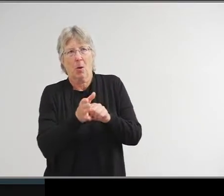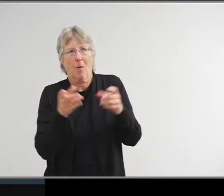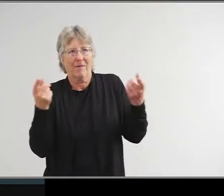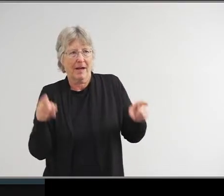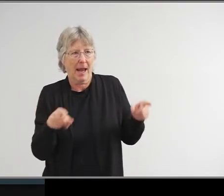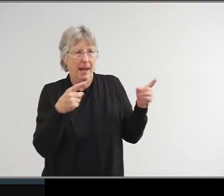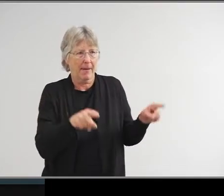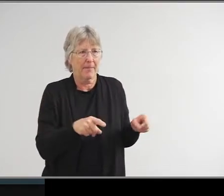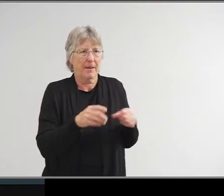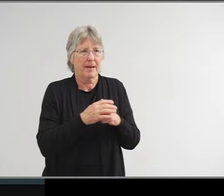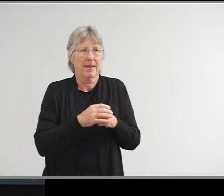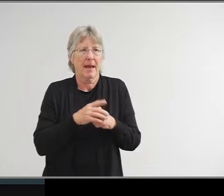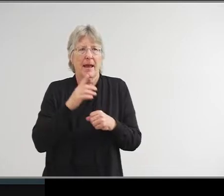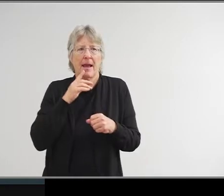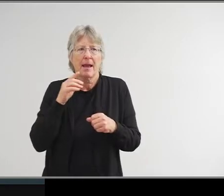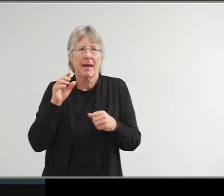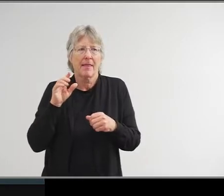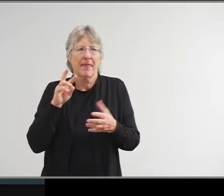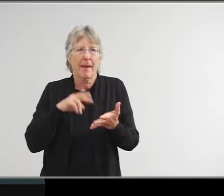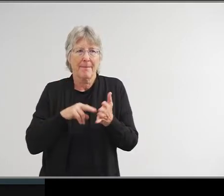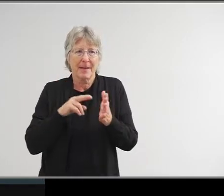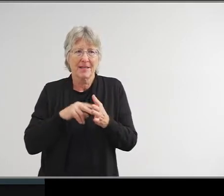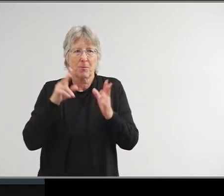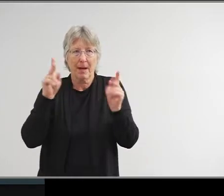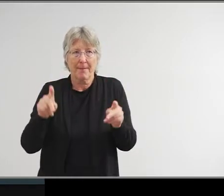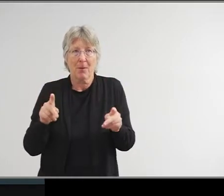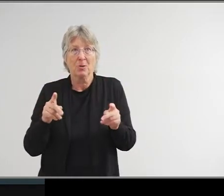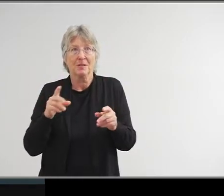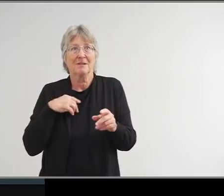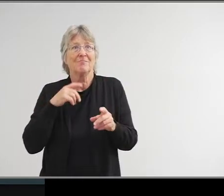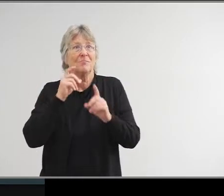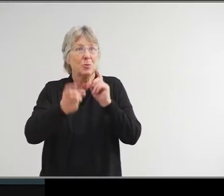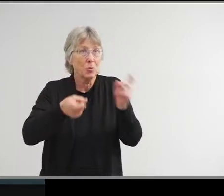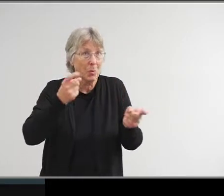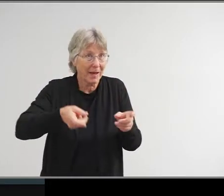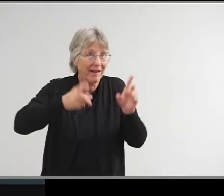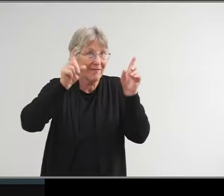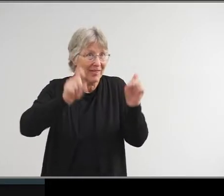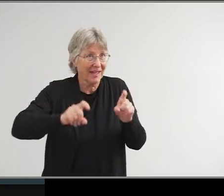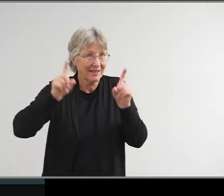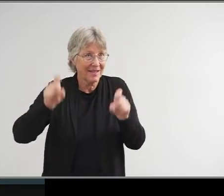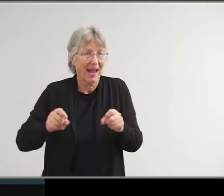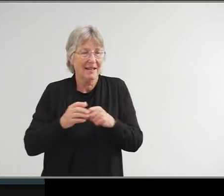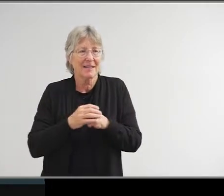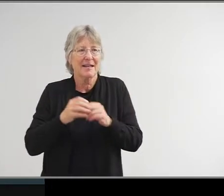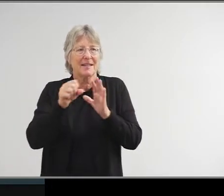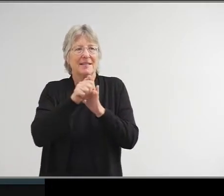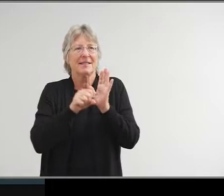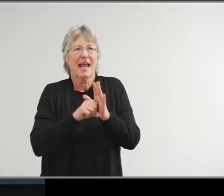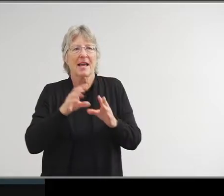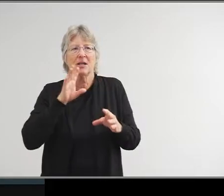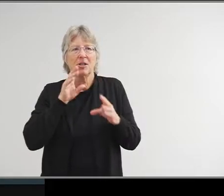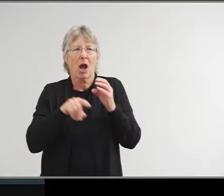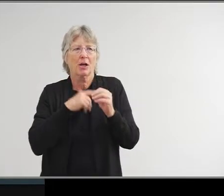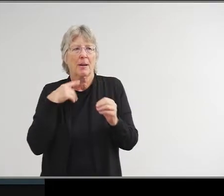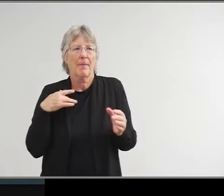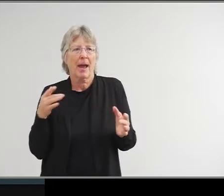and every school building to administer those tests. And as the state has talked about, they have contracted with a provider